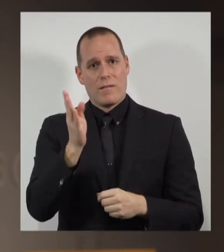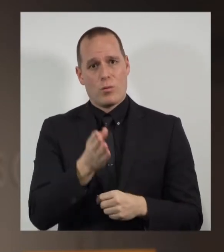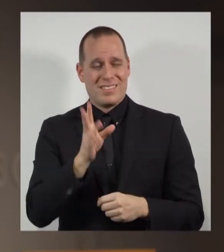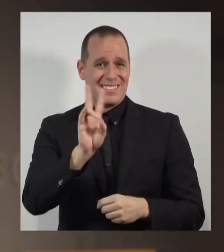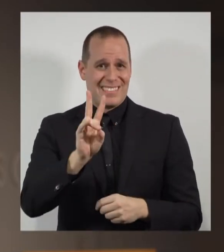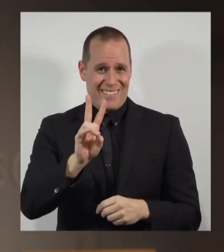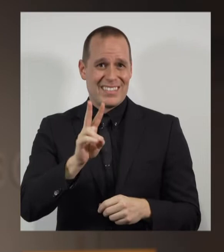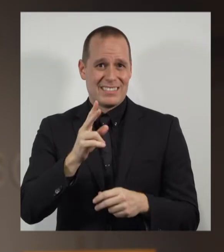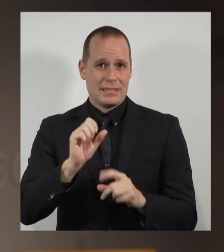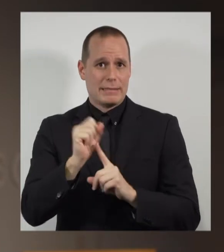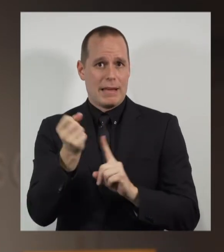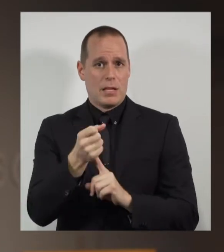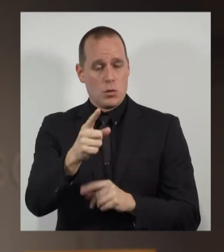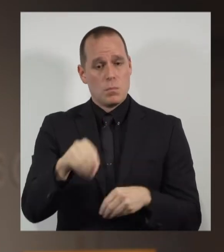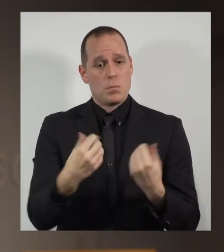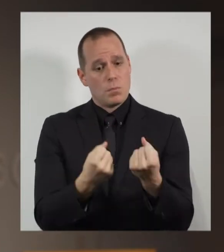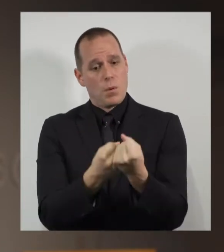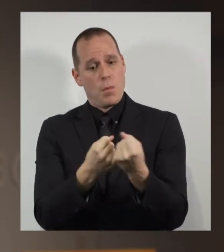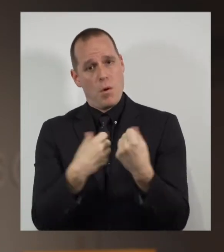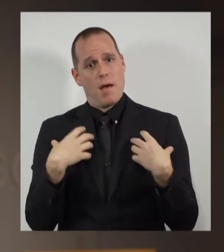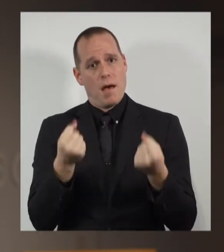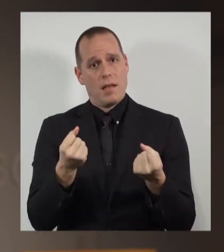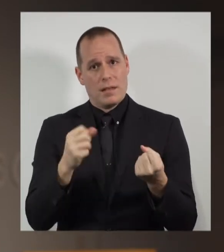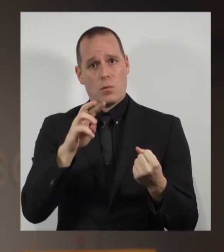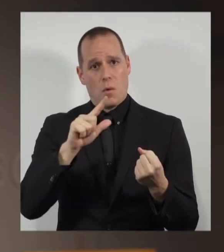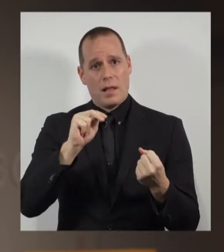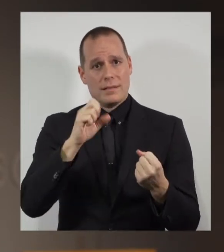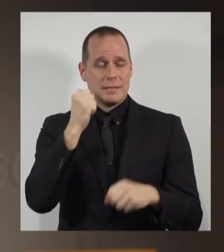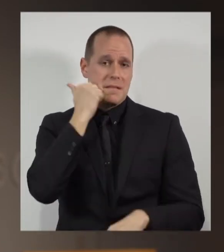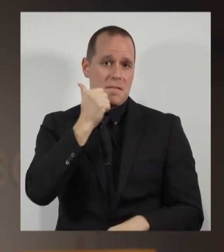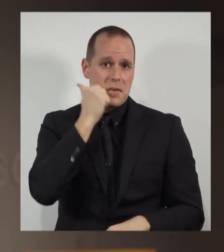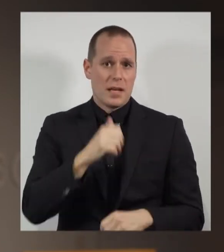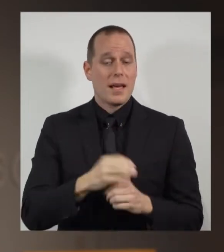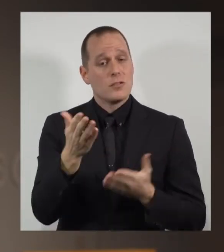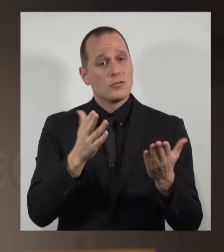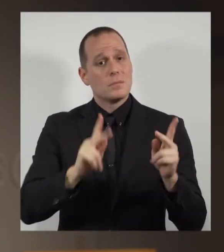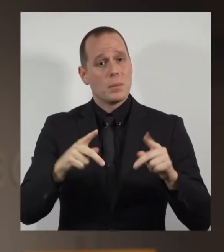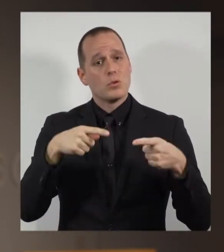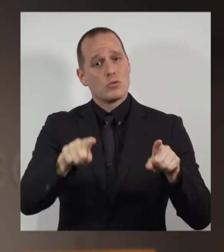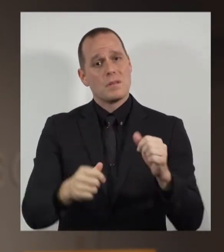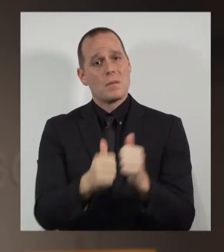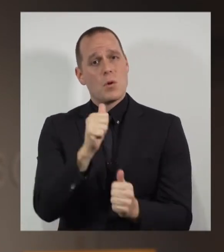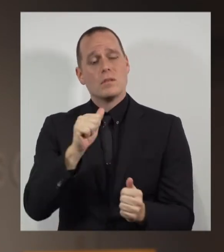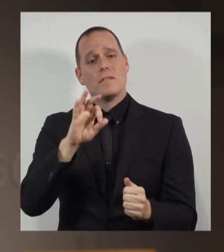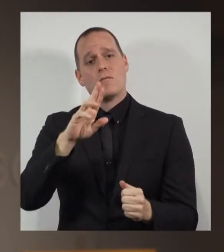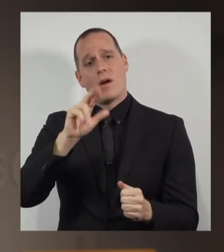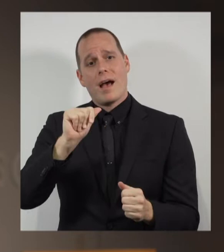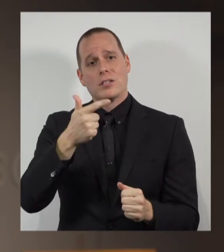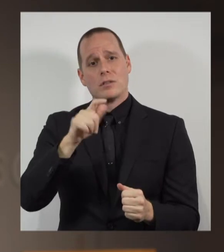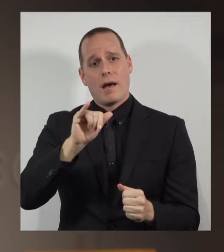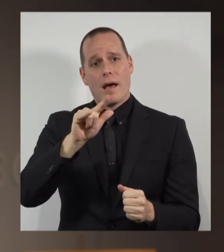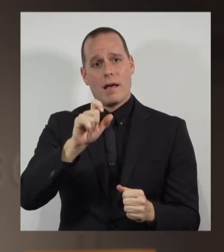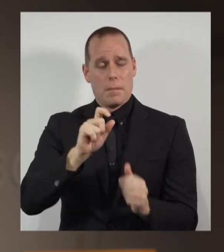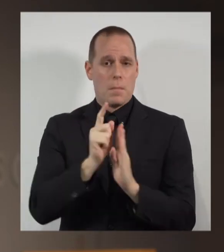You fill the Department’s mission to promote health and wellness every single day, and serve people during their most fragile moments.